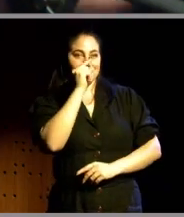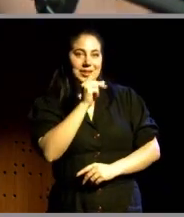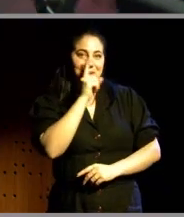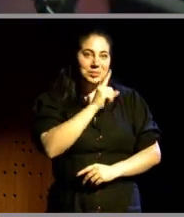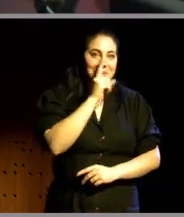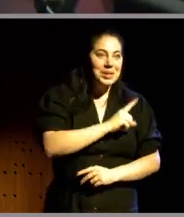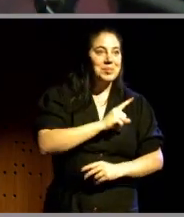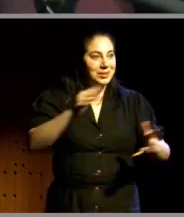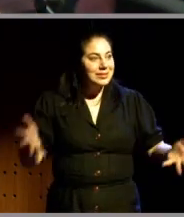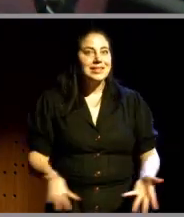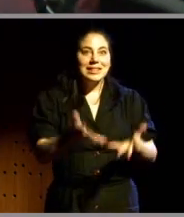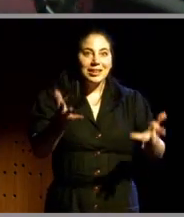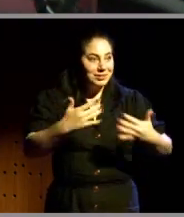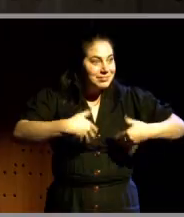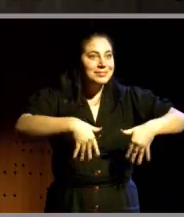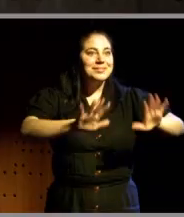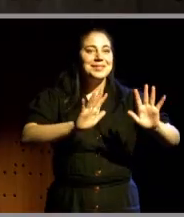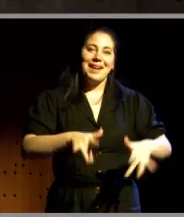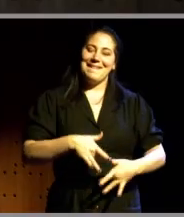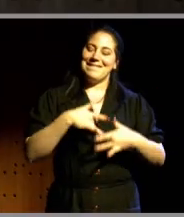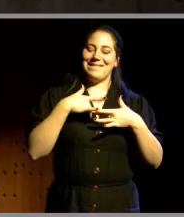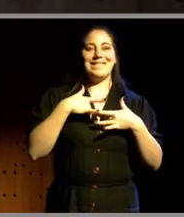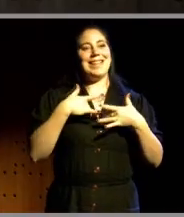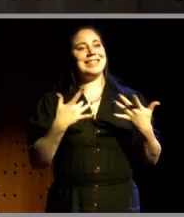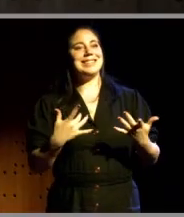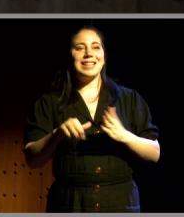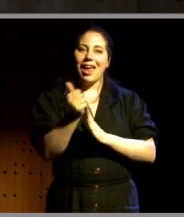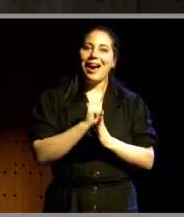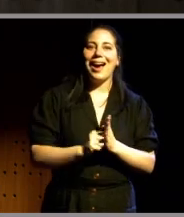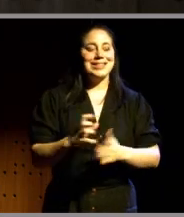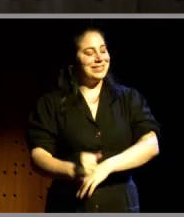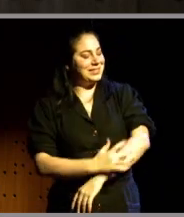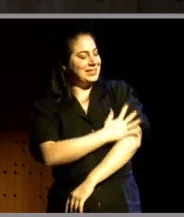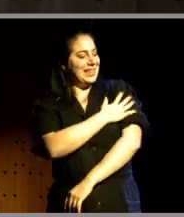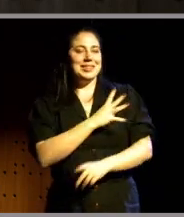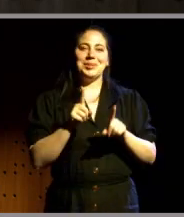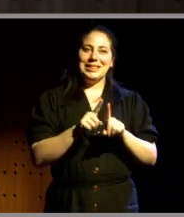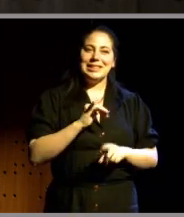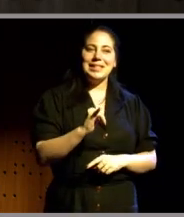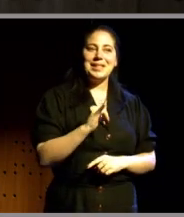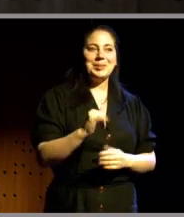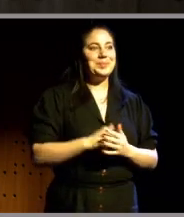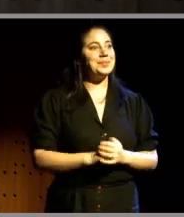people go off and do things, it fills my heart. It does mine too. Inspires me too. It's been amazing. So, as we celebrate the achievements tonight,